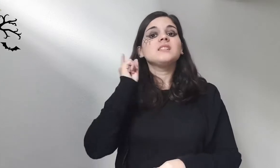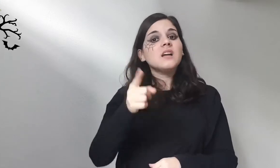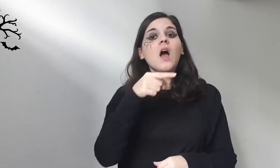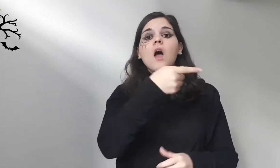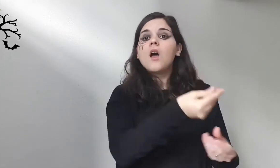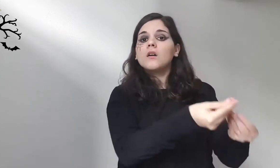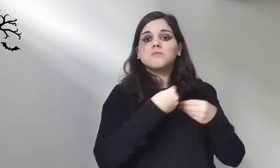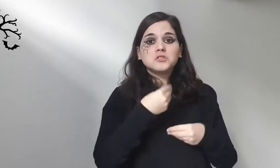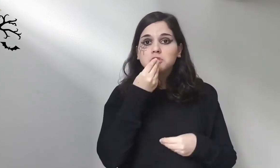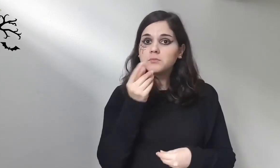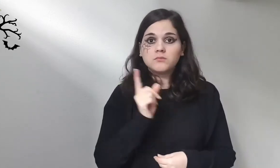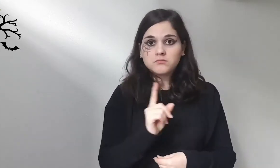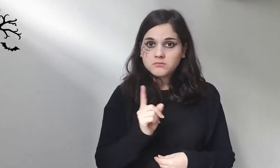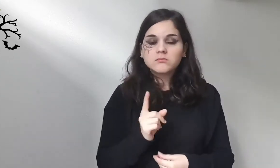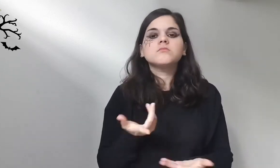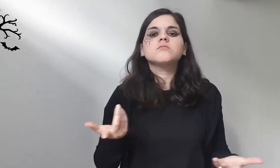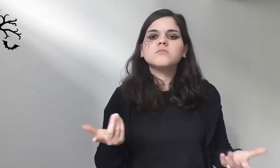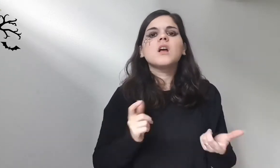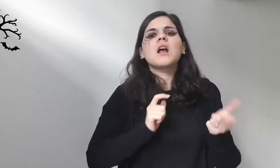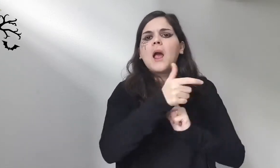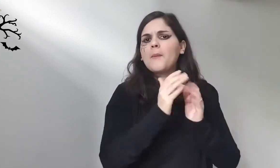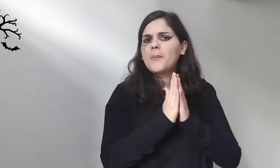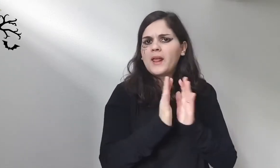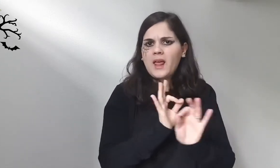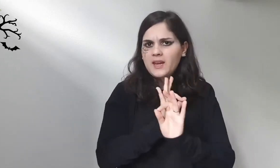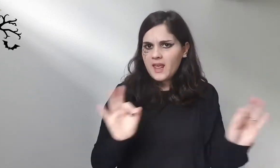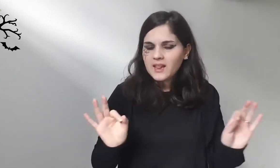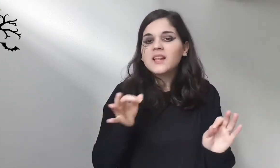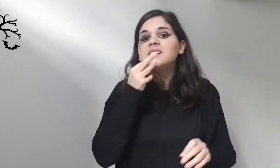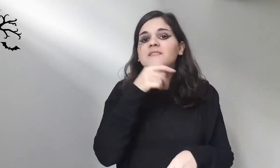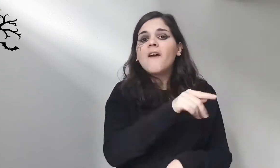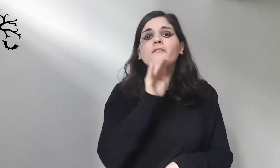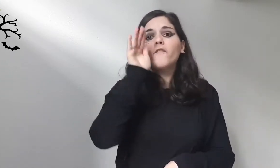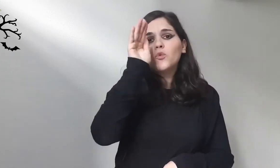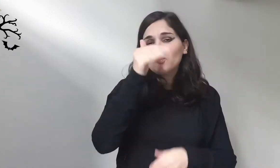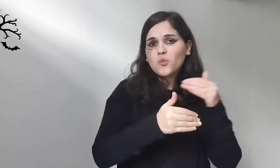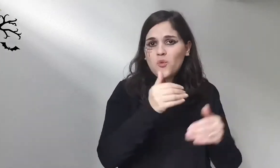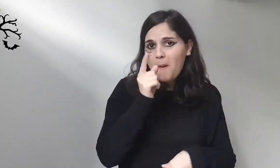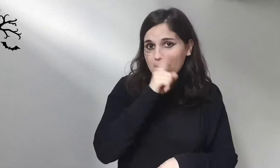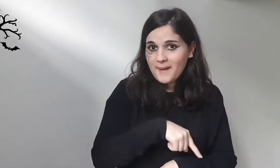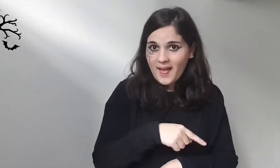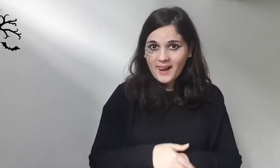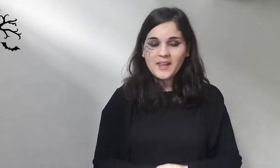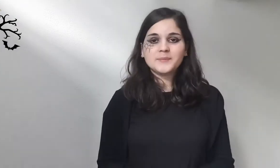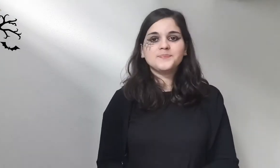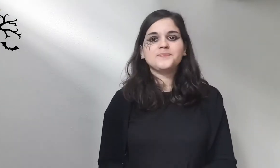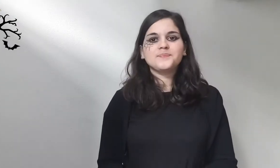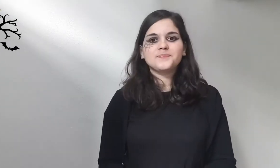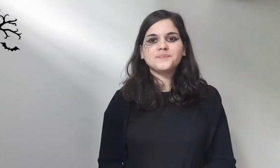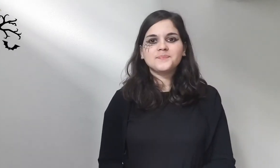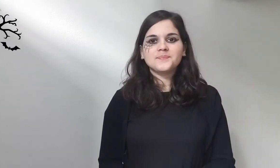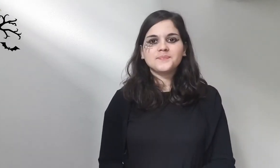Those who offered nothing would have no prayers, but bad luck.